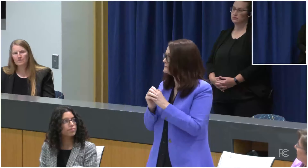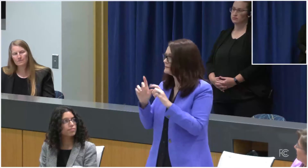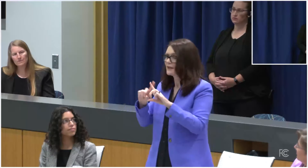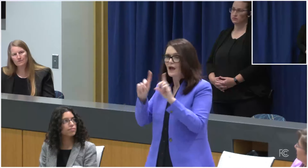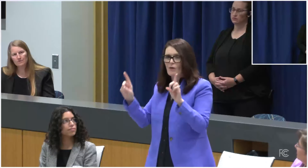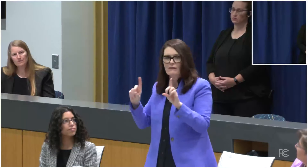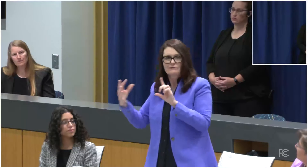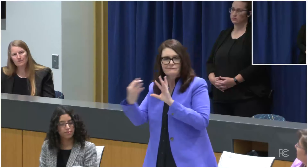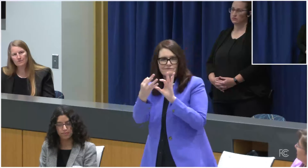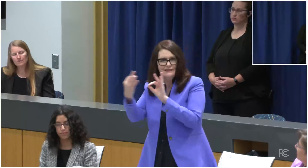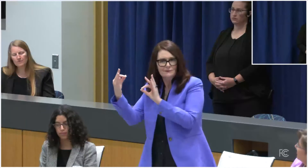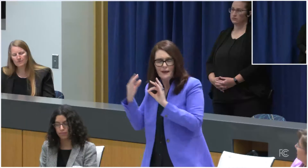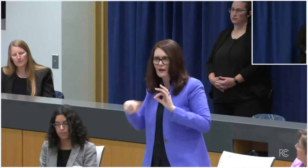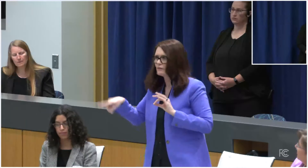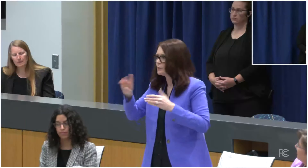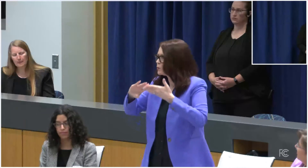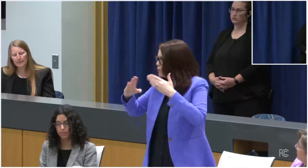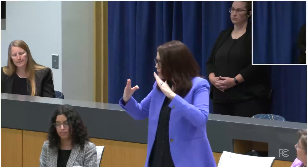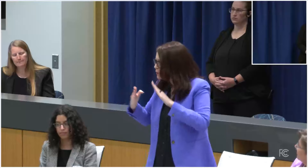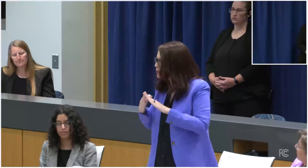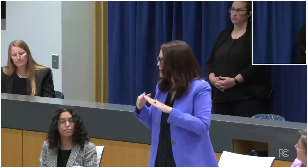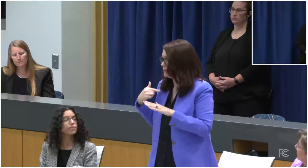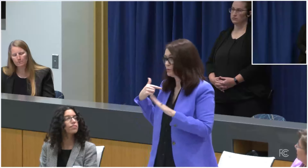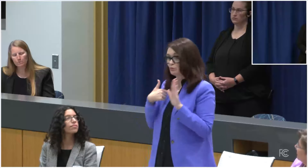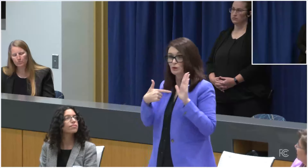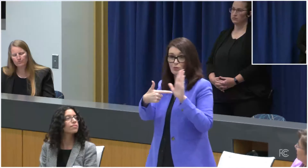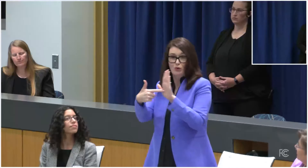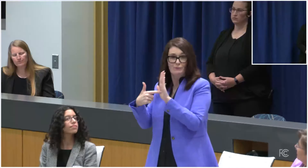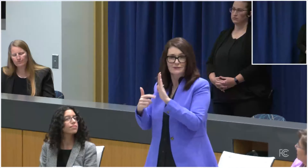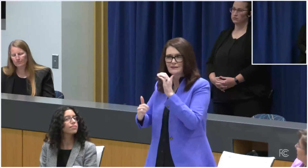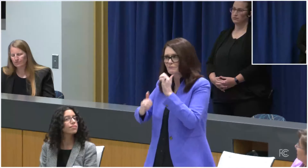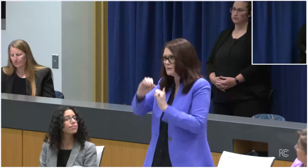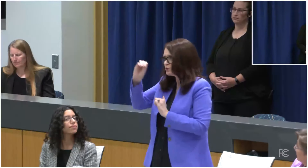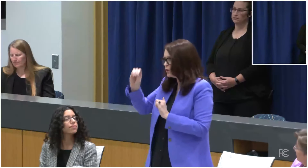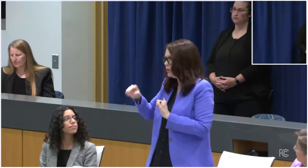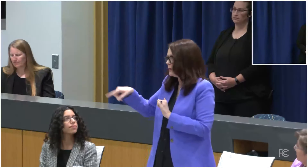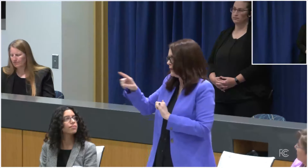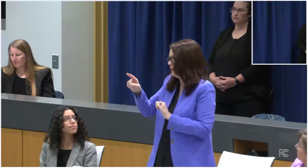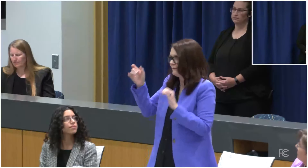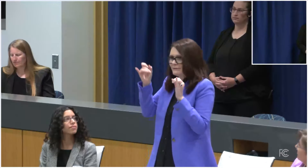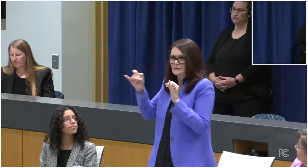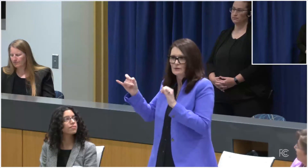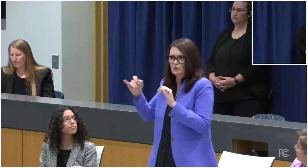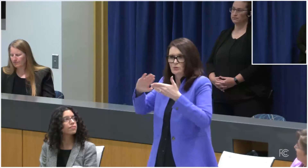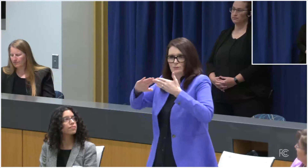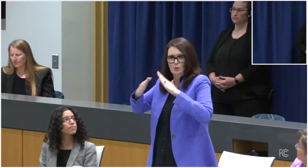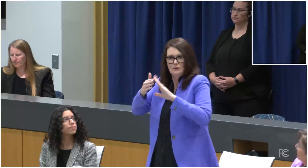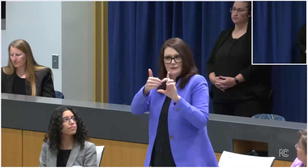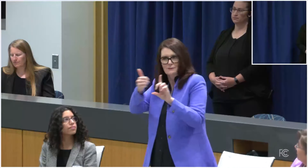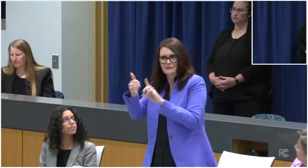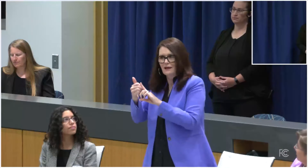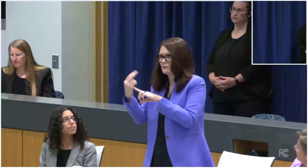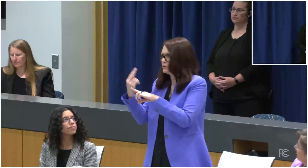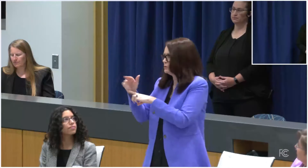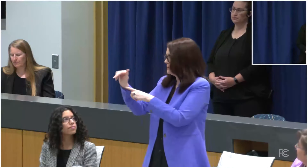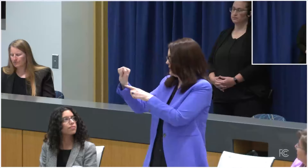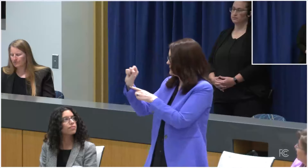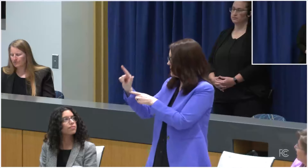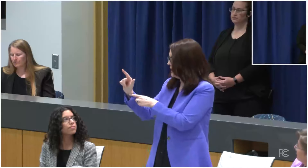SOME TIME. THERE ARE STILL A SMALL PERCENTAGE OF PEOPLE THAT DO USE TTYS. BUT VRS HAS COME ON TO THE